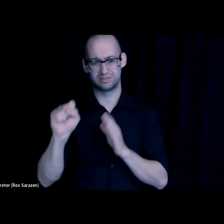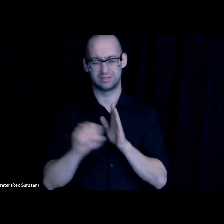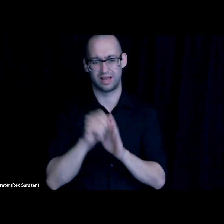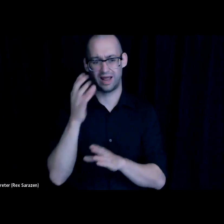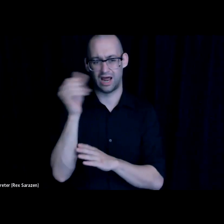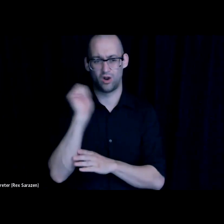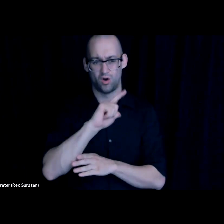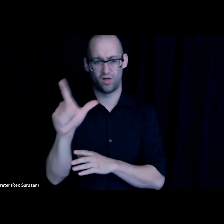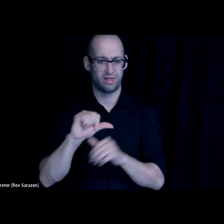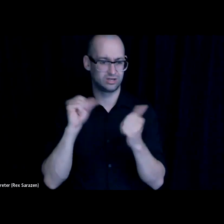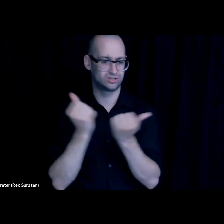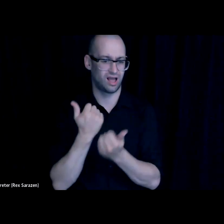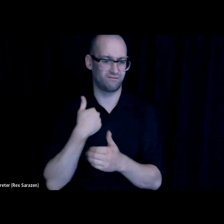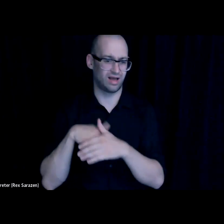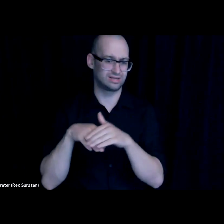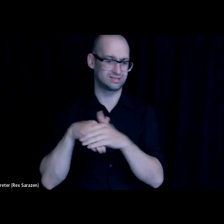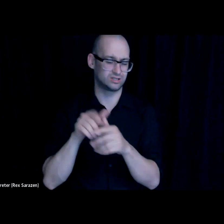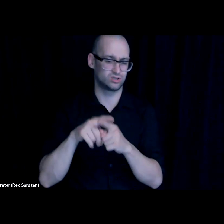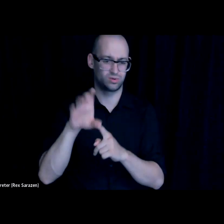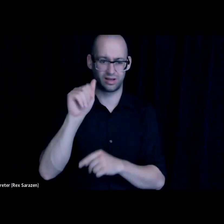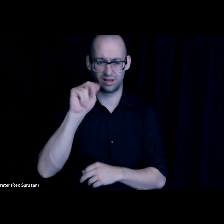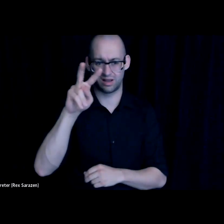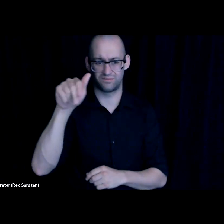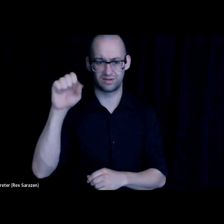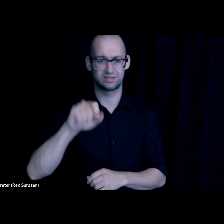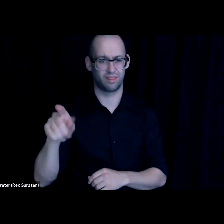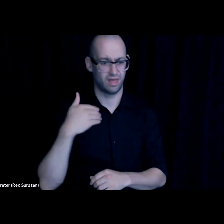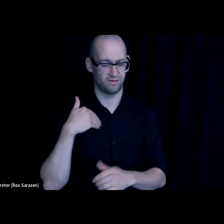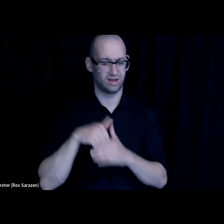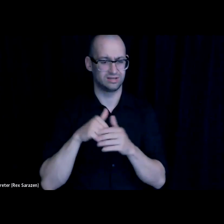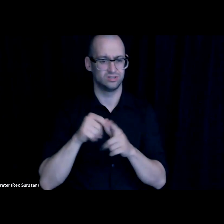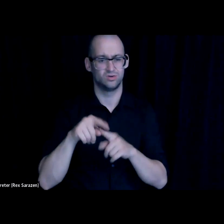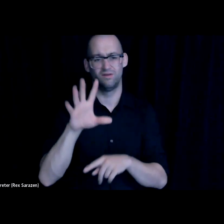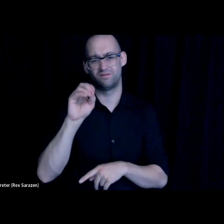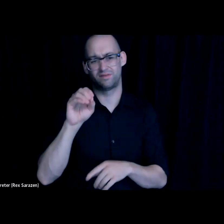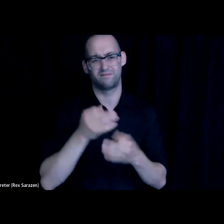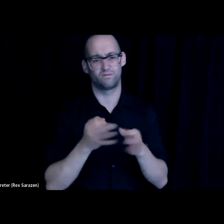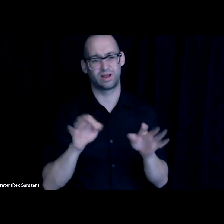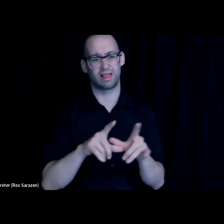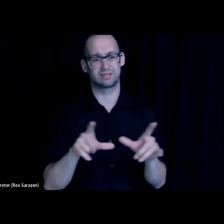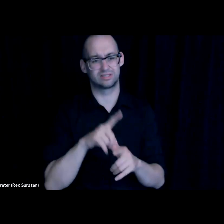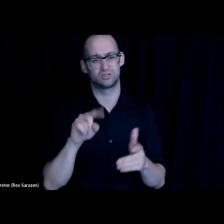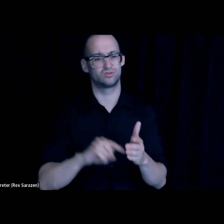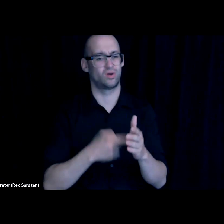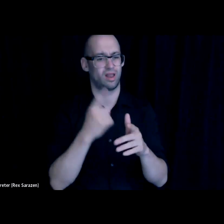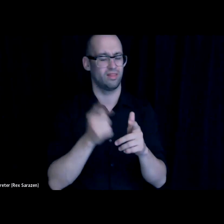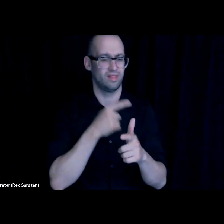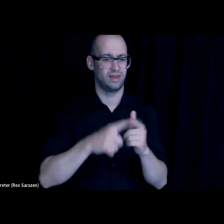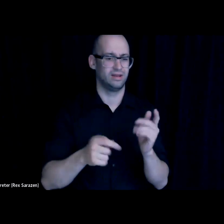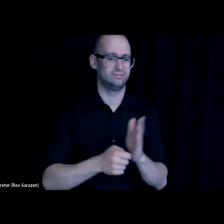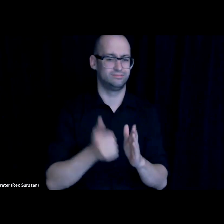have access to canvas. They have access to 50 free licenses to start, and then, of course,